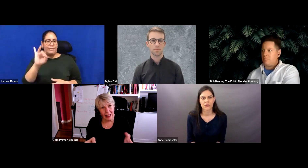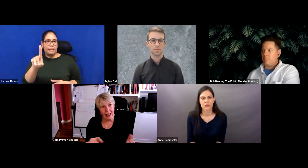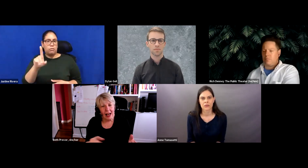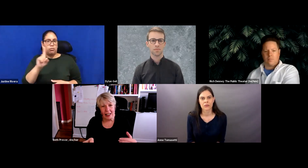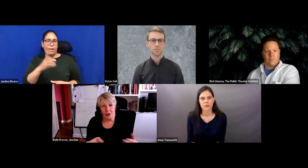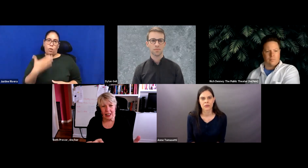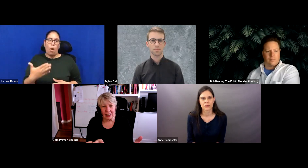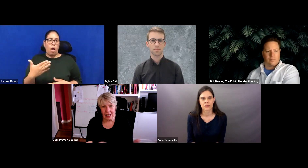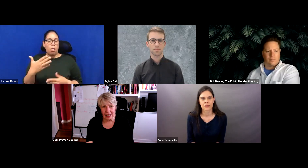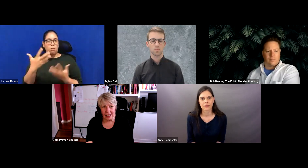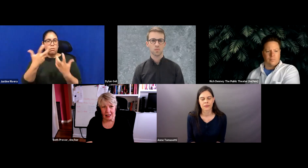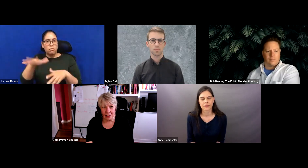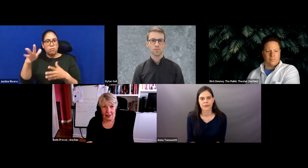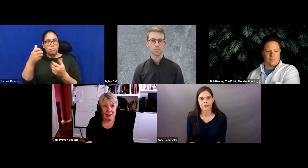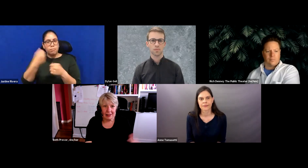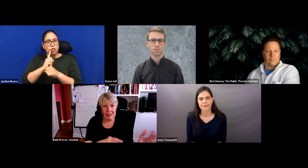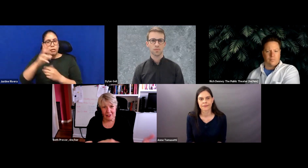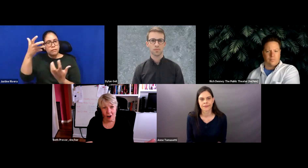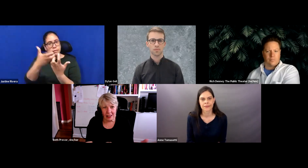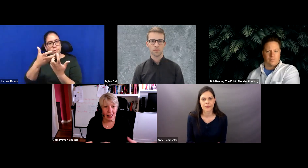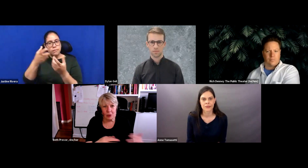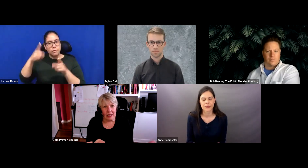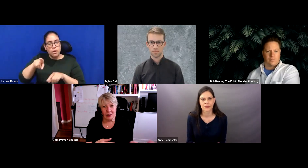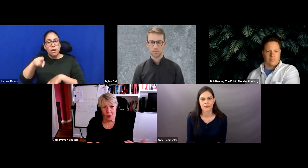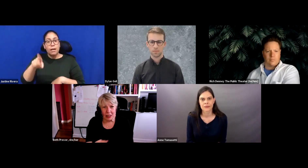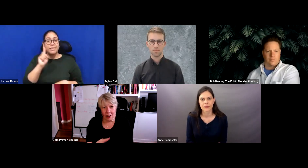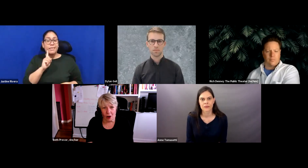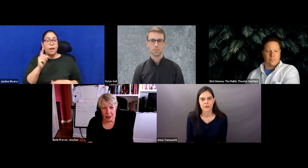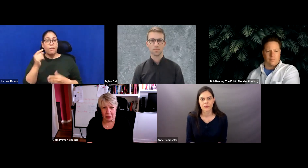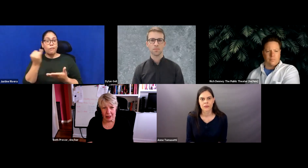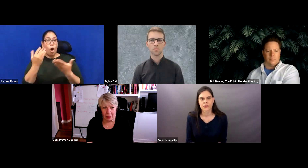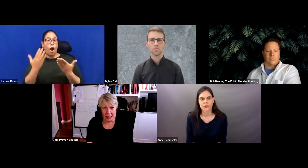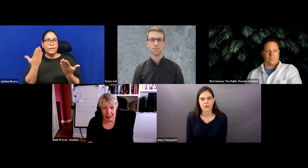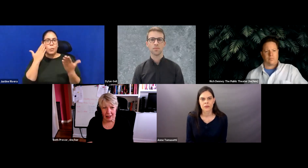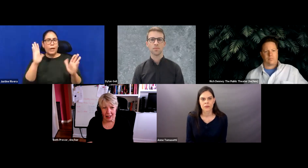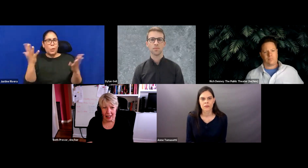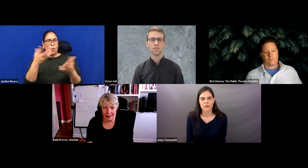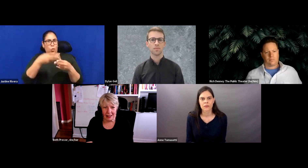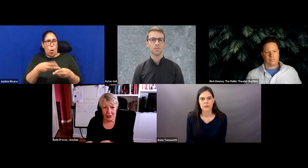And I do think this idea of Deaf artists, like, we didn't know what to call people at the beginning. Are they Deaf